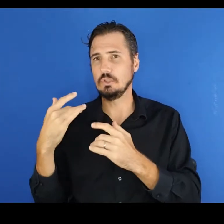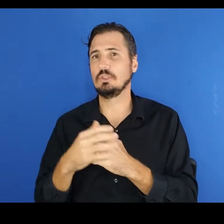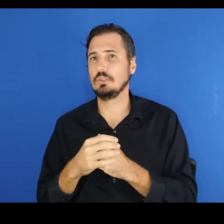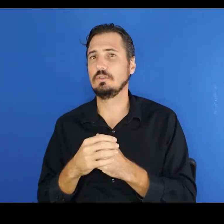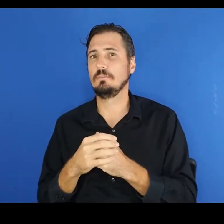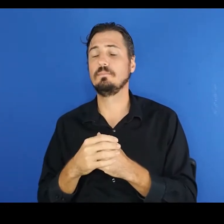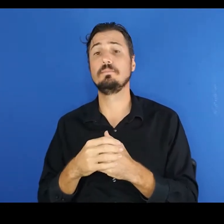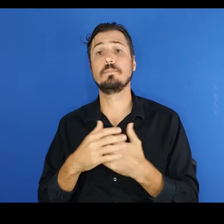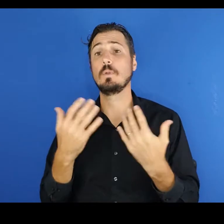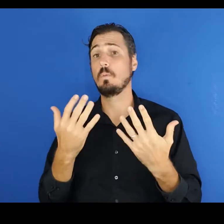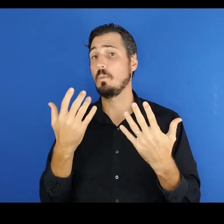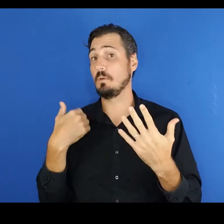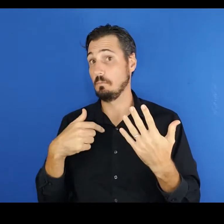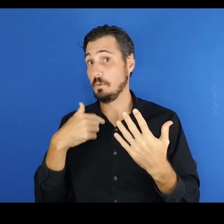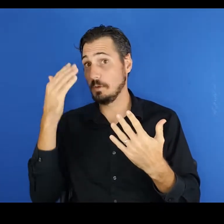Here is what know…